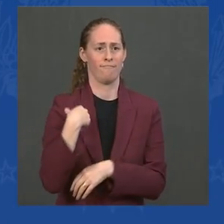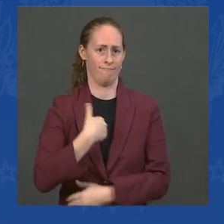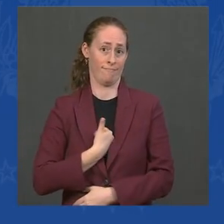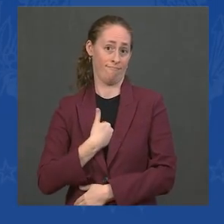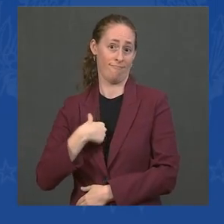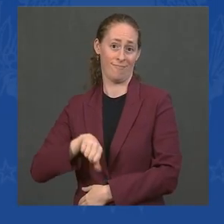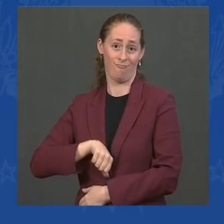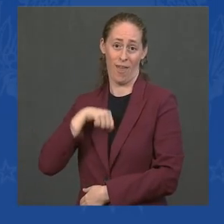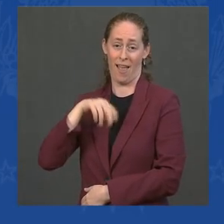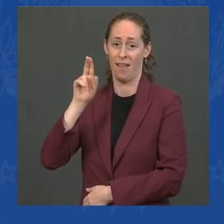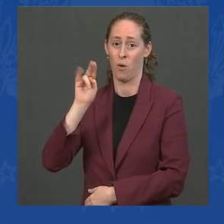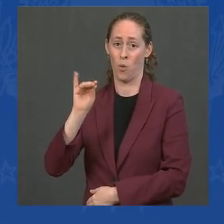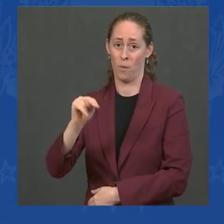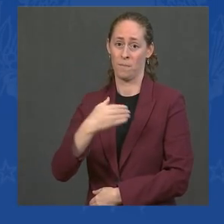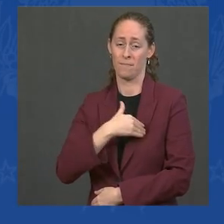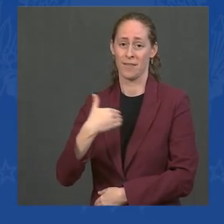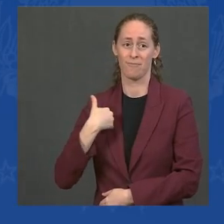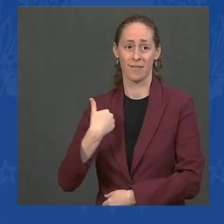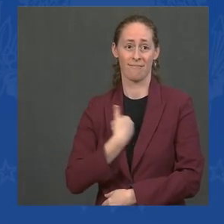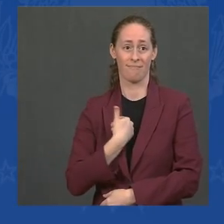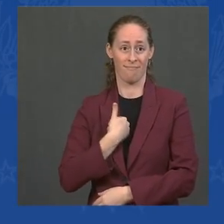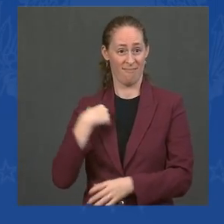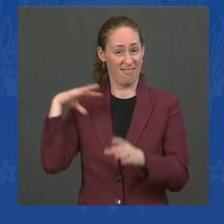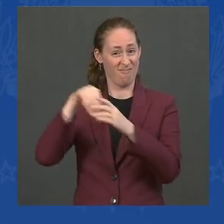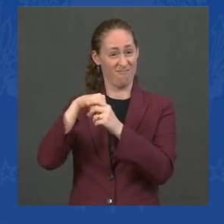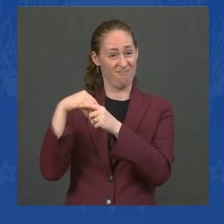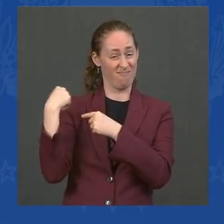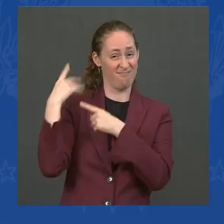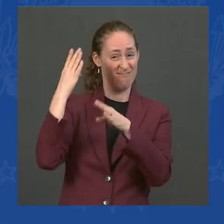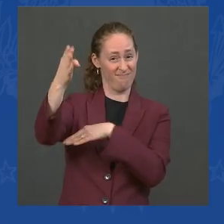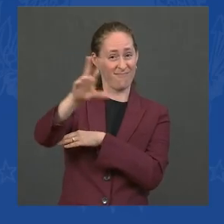vested in 30 years in the union carpentry Local 250.